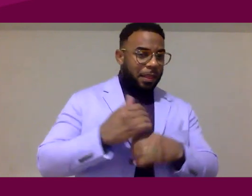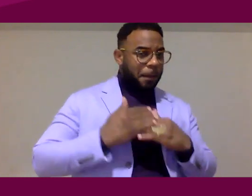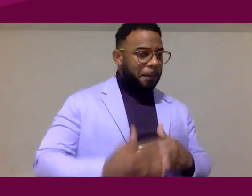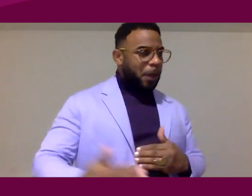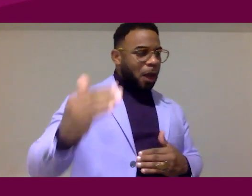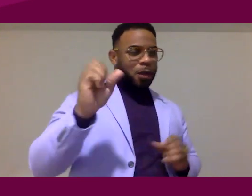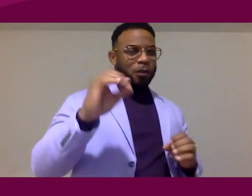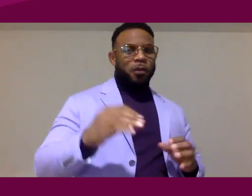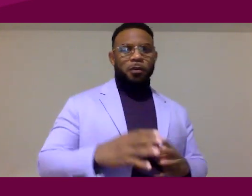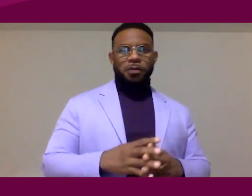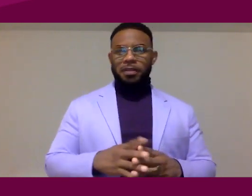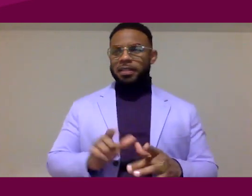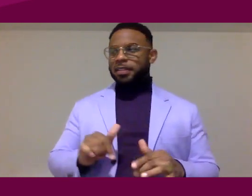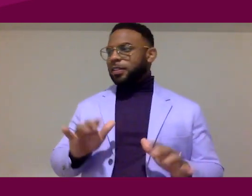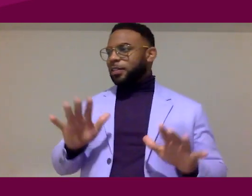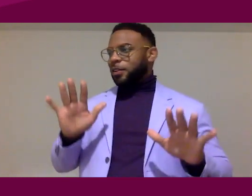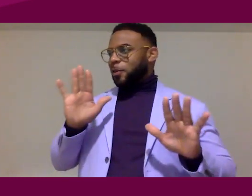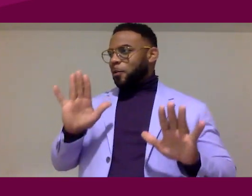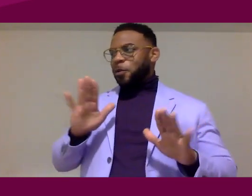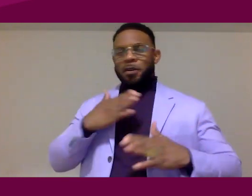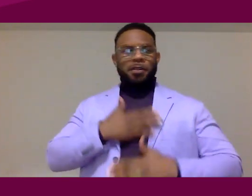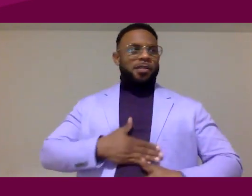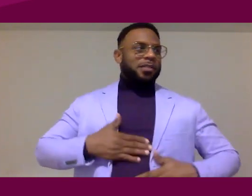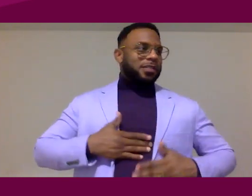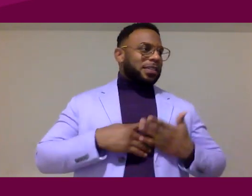So this was a wonderful, wonderful conversation.